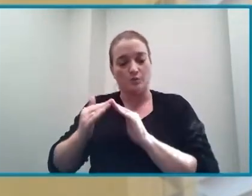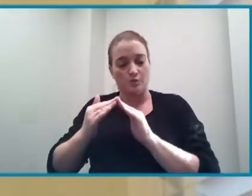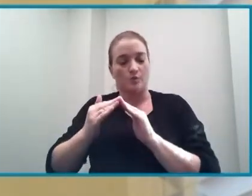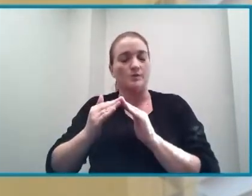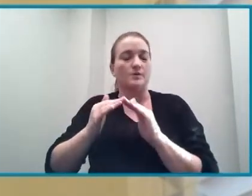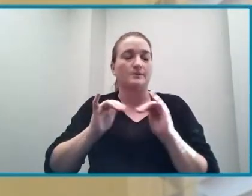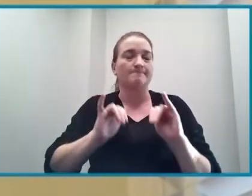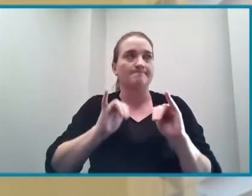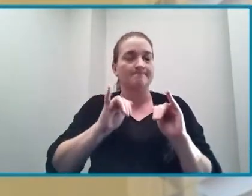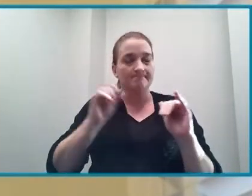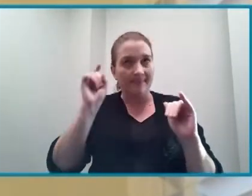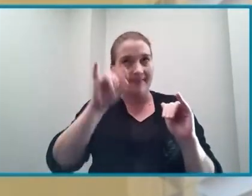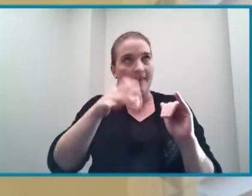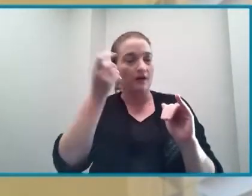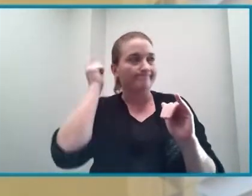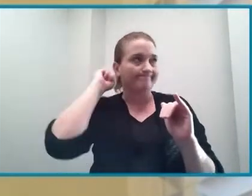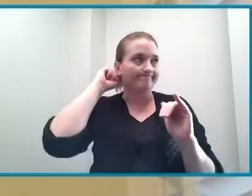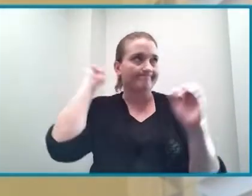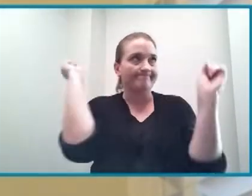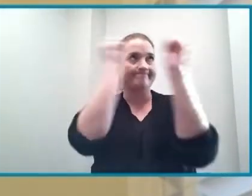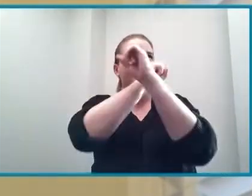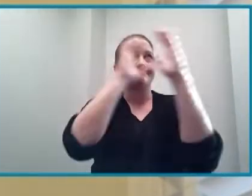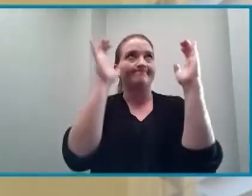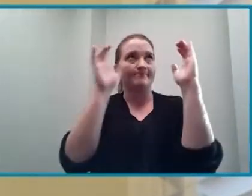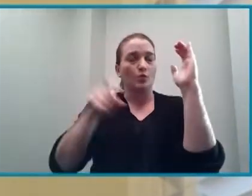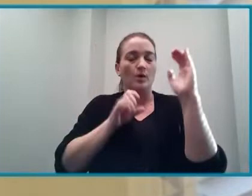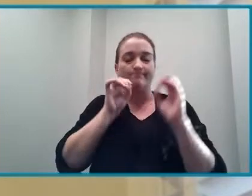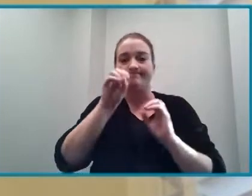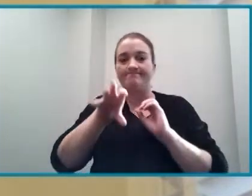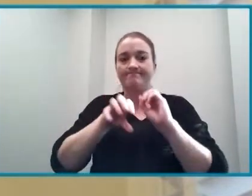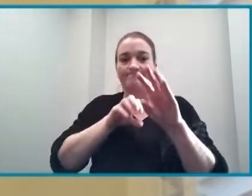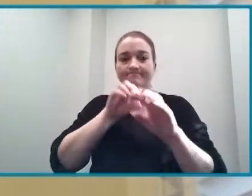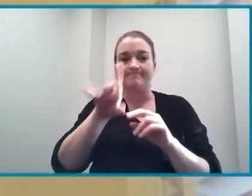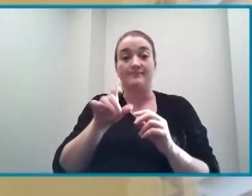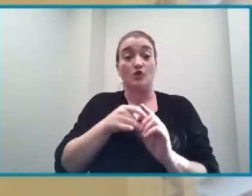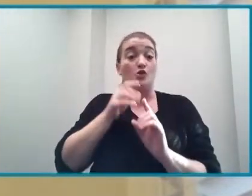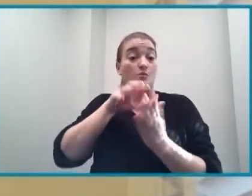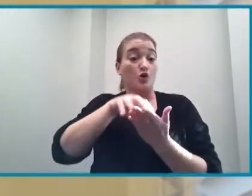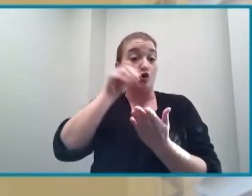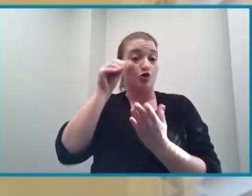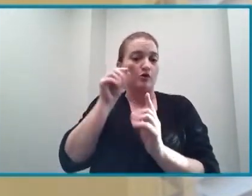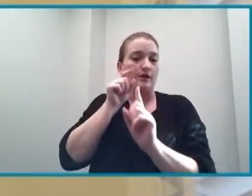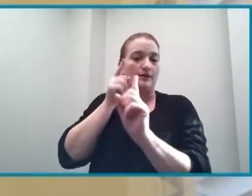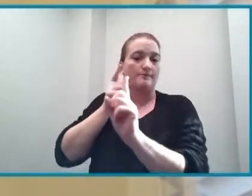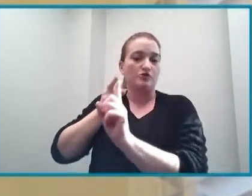I want to throw out some learning objectives for you for today to keep in mind as you're listening. First,